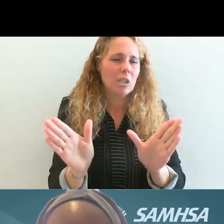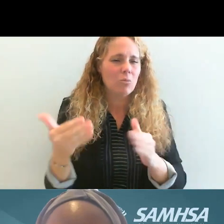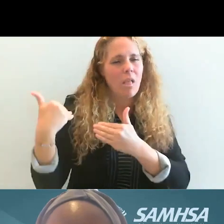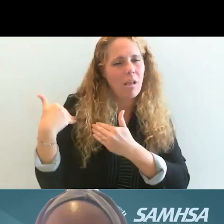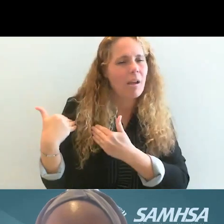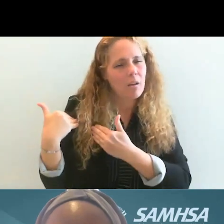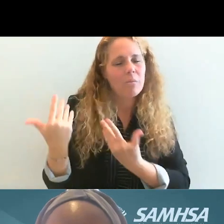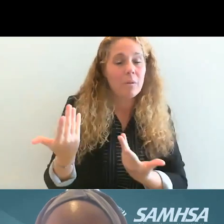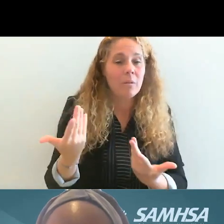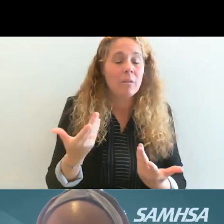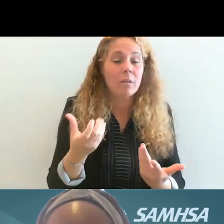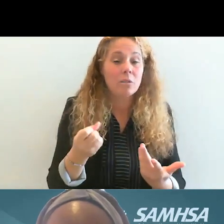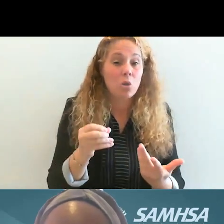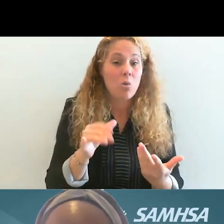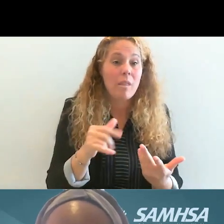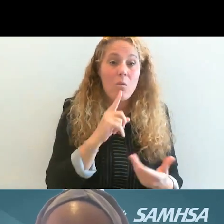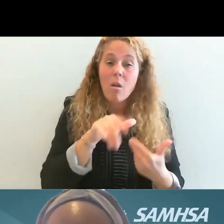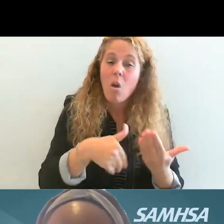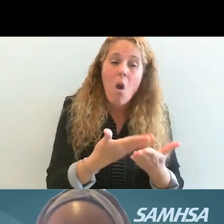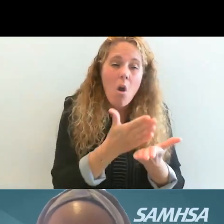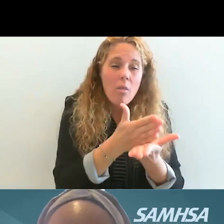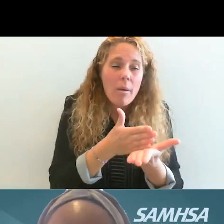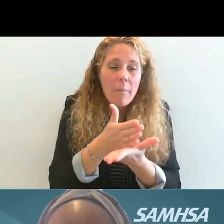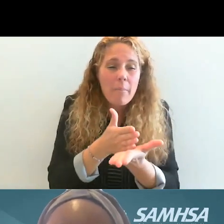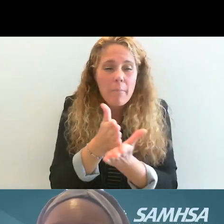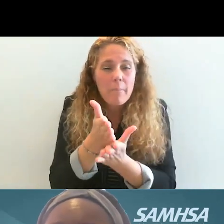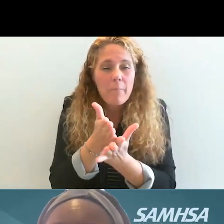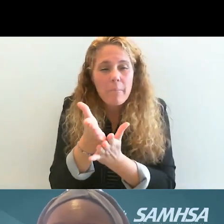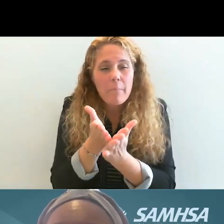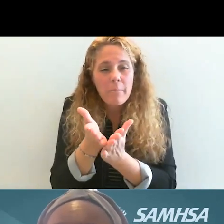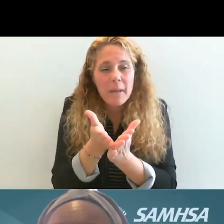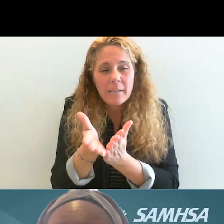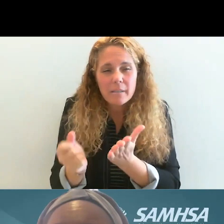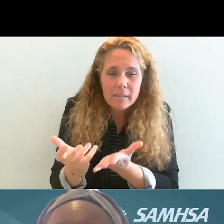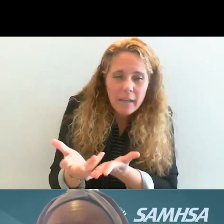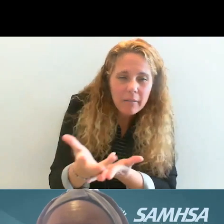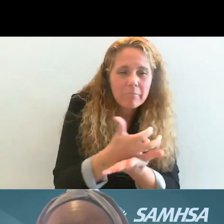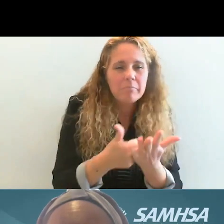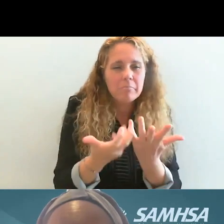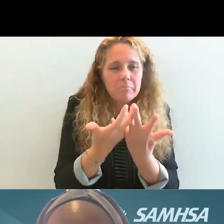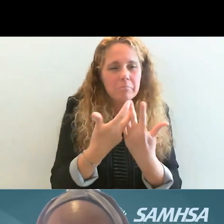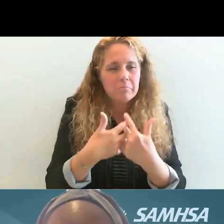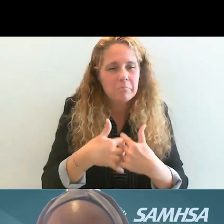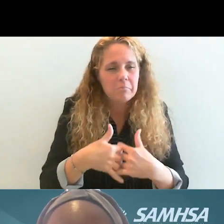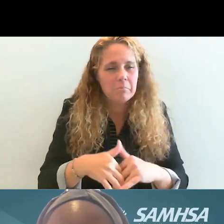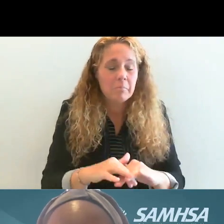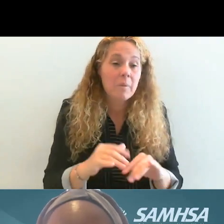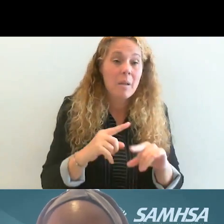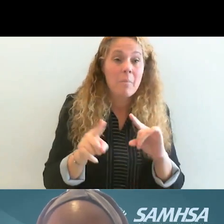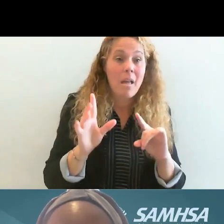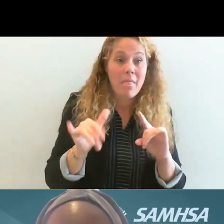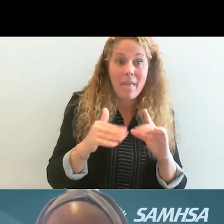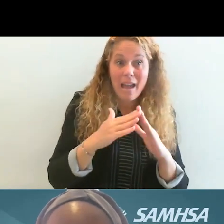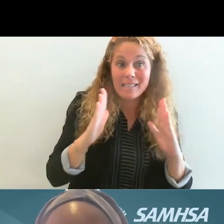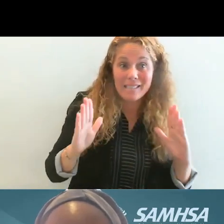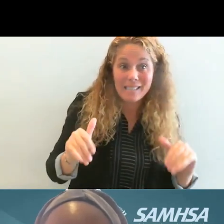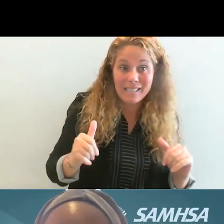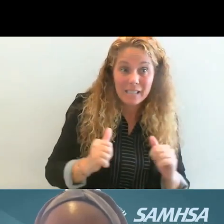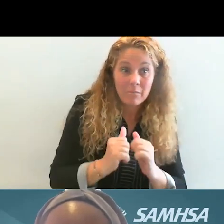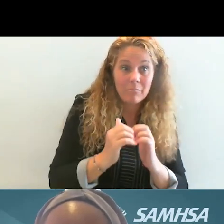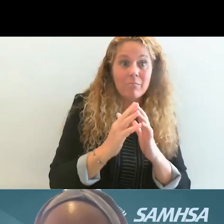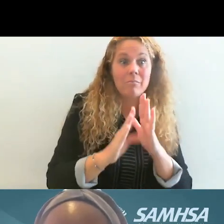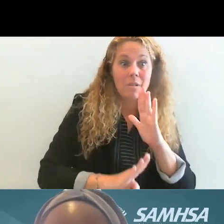AS THIS SYSTEM IS DEVELOPED, IT IS IMPORTANT TO HAVE ALL VOICES